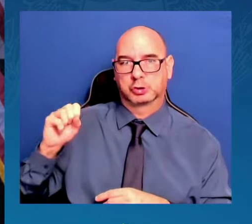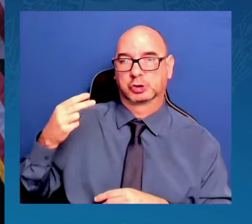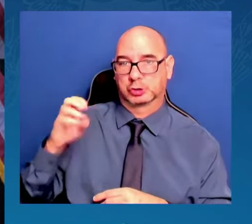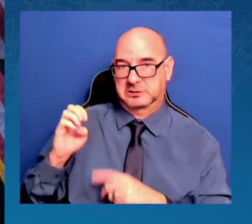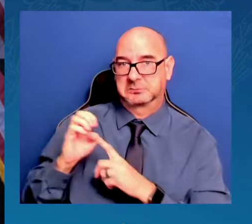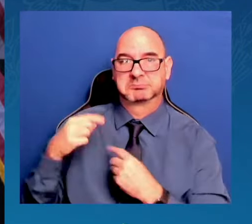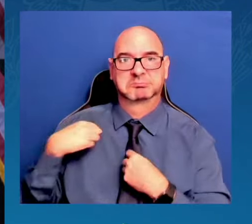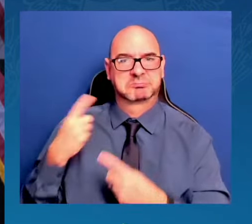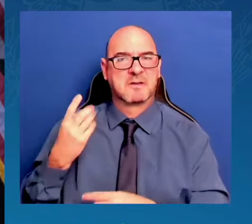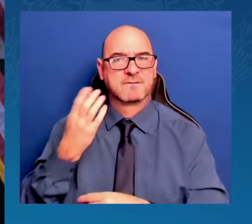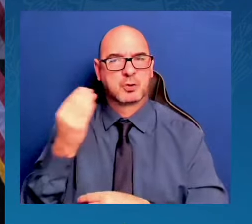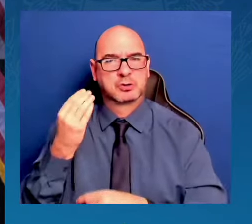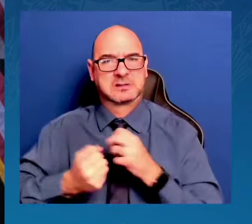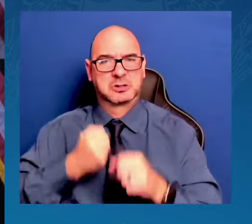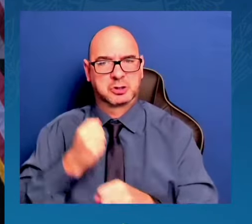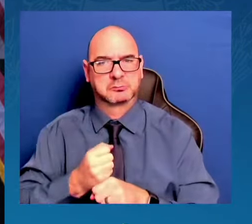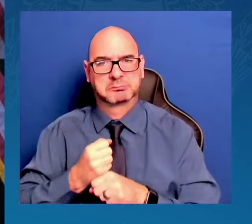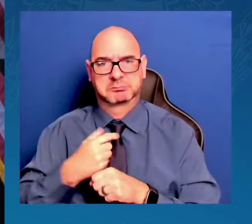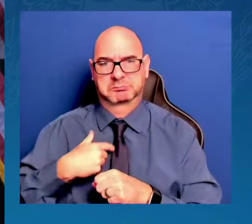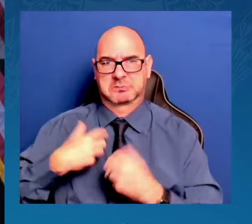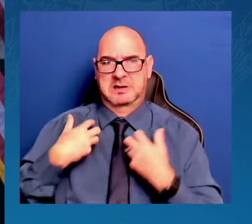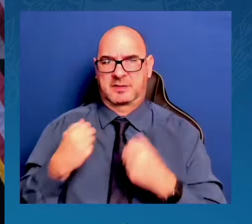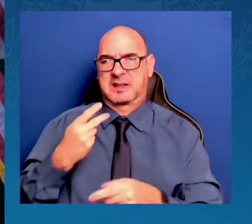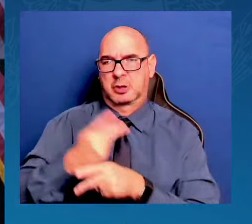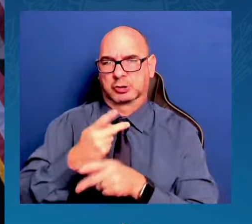at Planned Parenthood of Southwest and Central Florida.